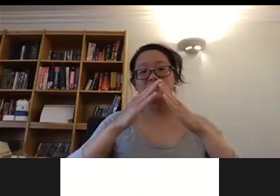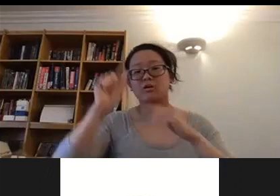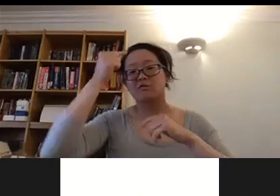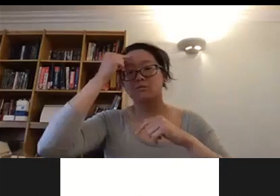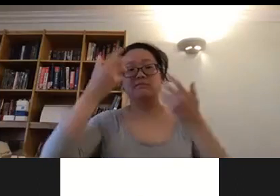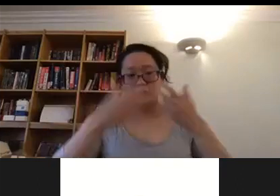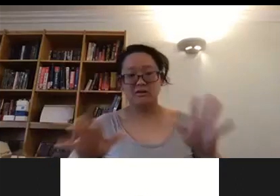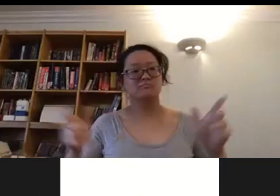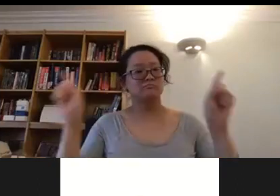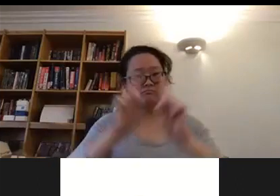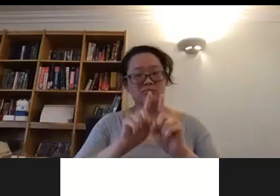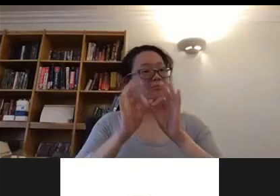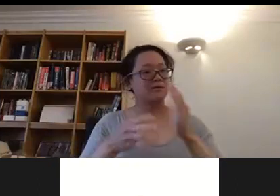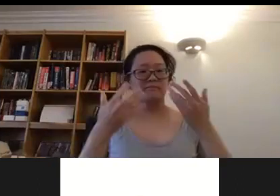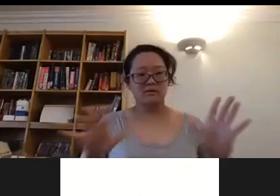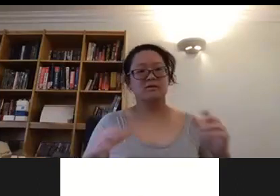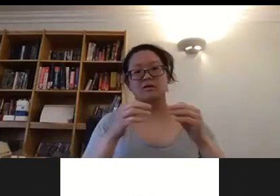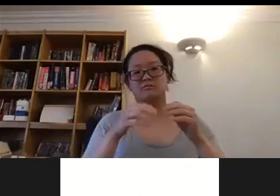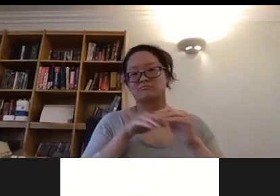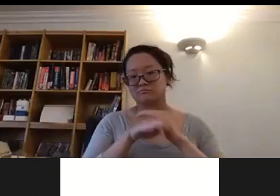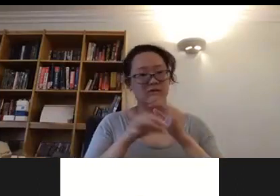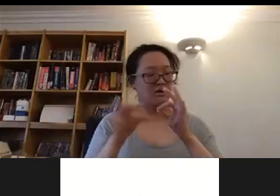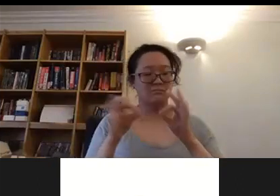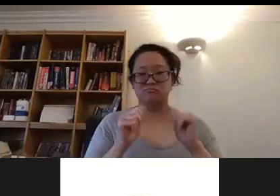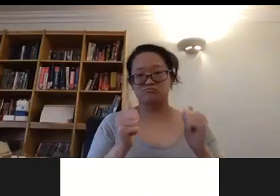So, and uh, state governments have been